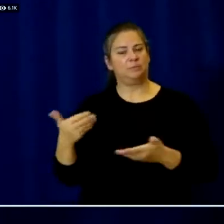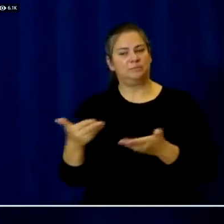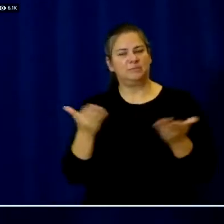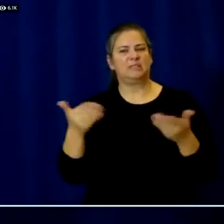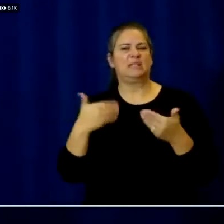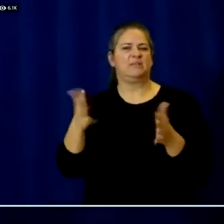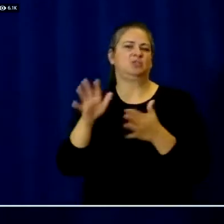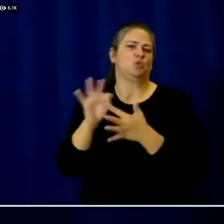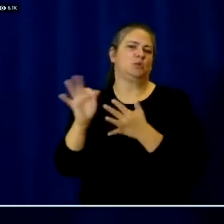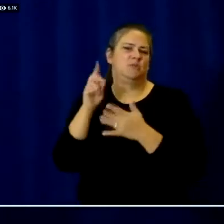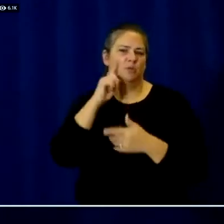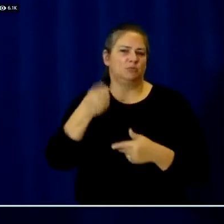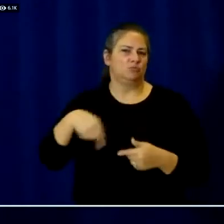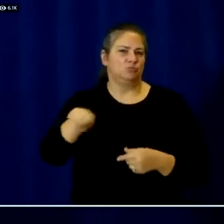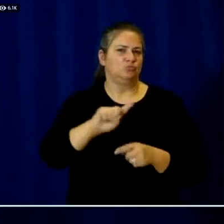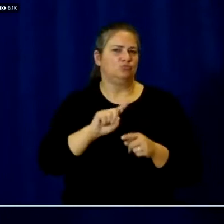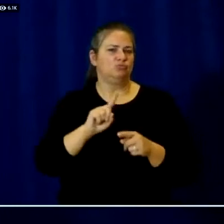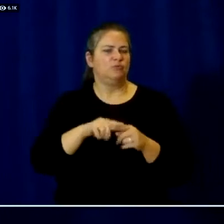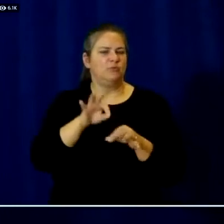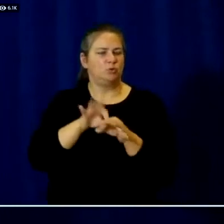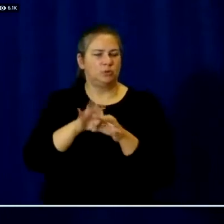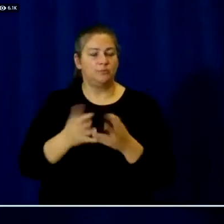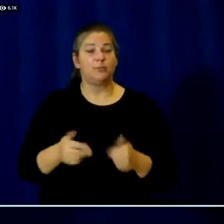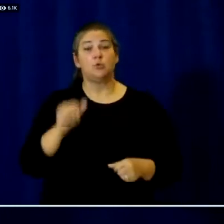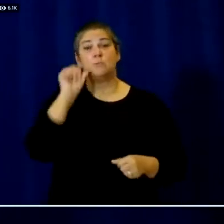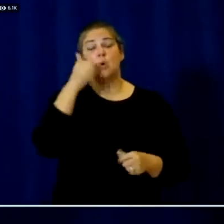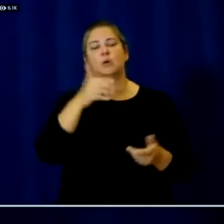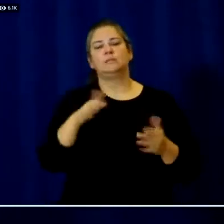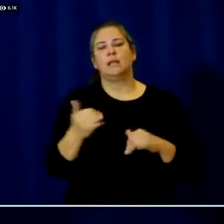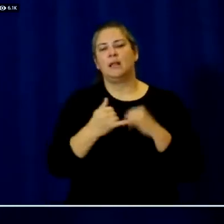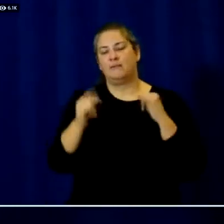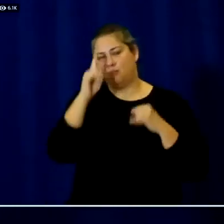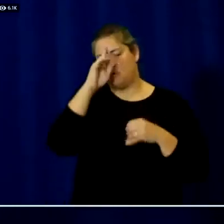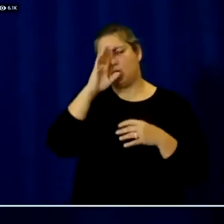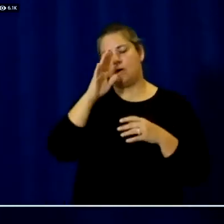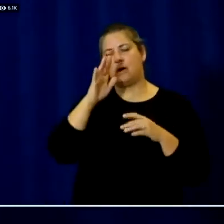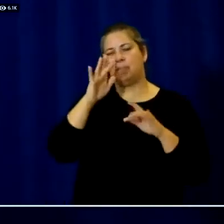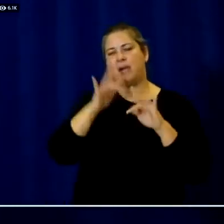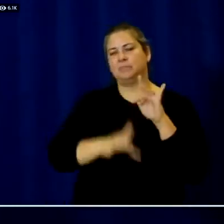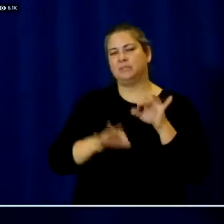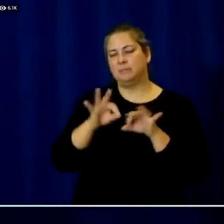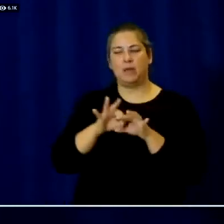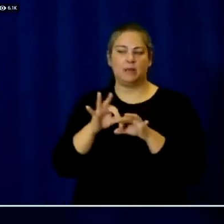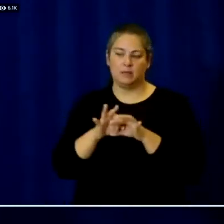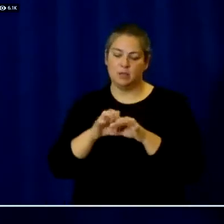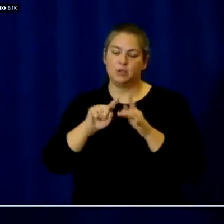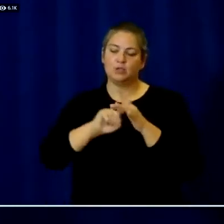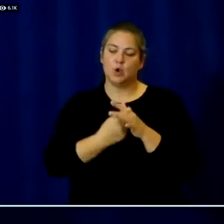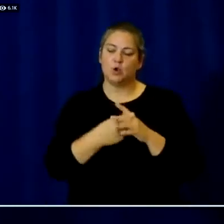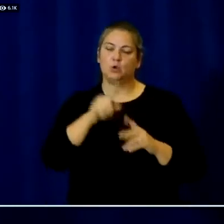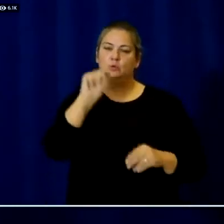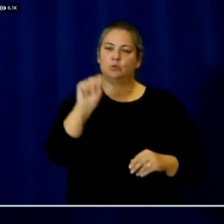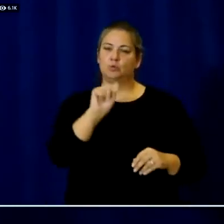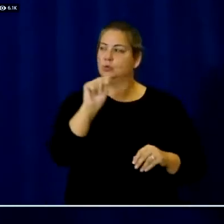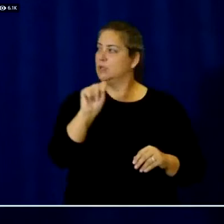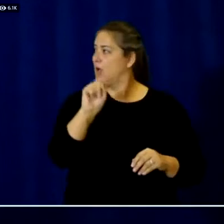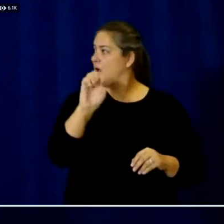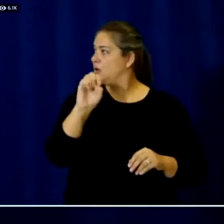Eso again. Tomorrow is the deadline to request an absentee ballot starting on Tuesday, the 13th of October. We're going to have in person voting